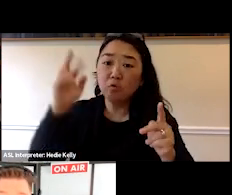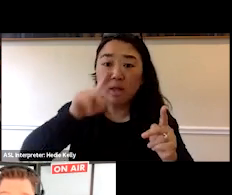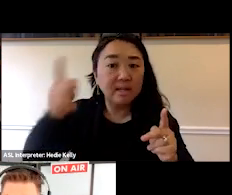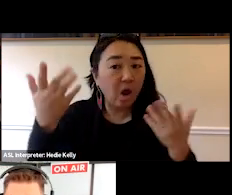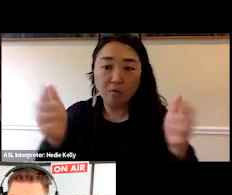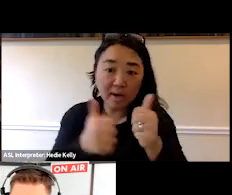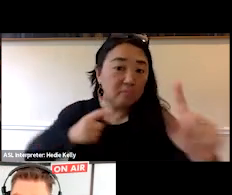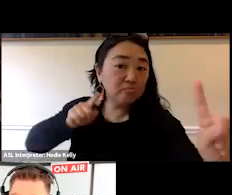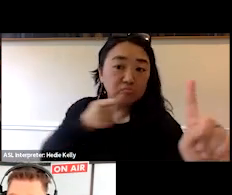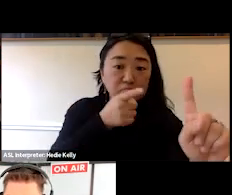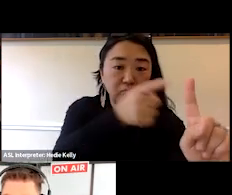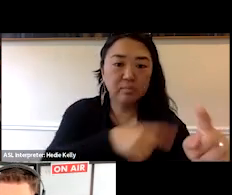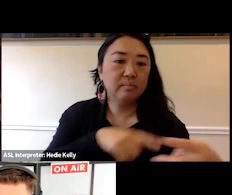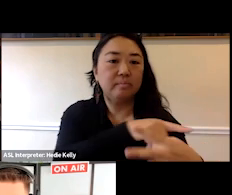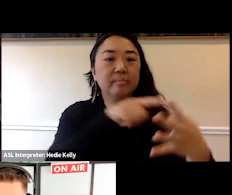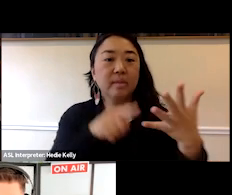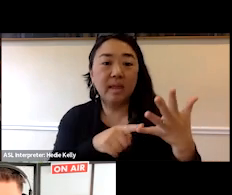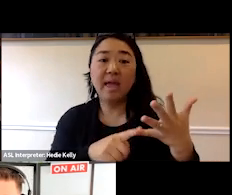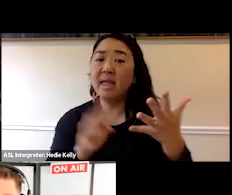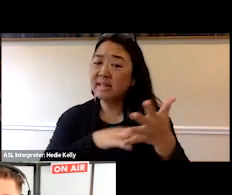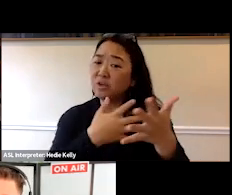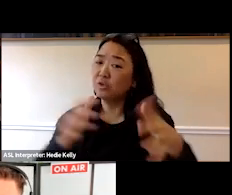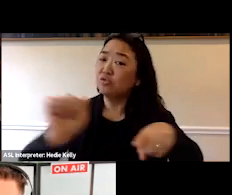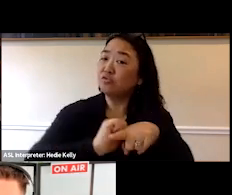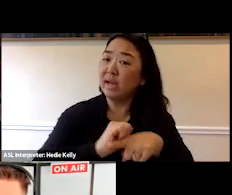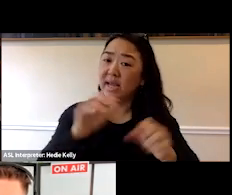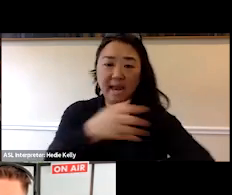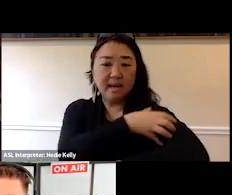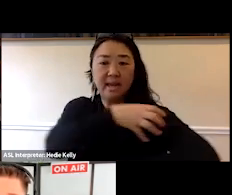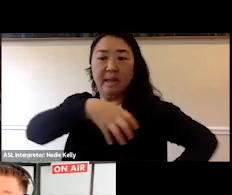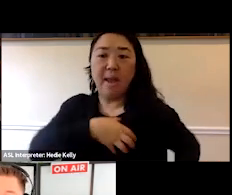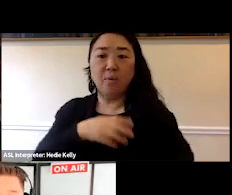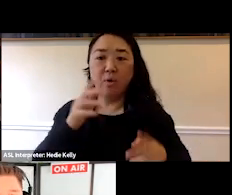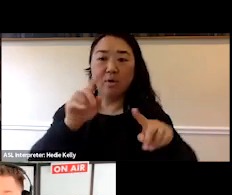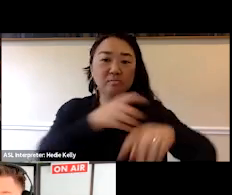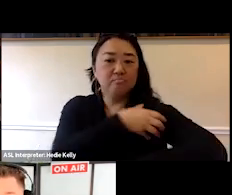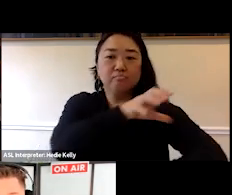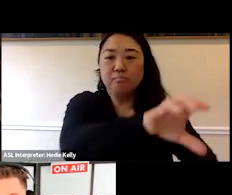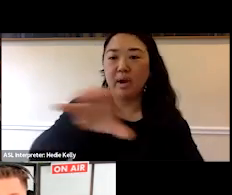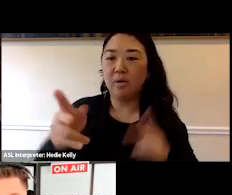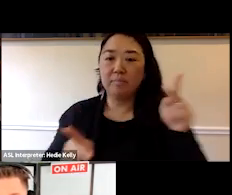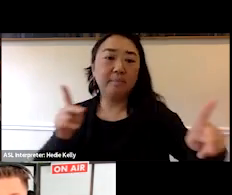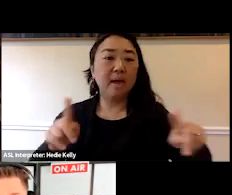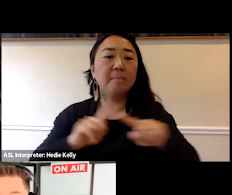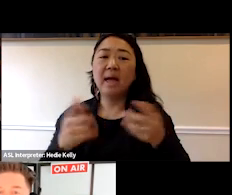Scheduling and training to empower their champions within. But it's that last point that you just mentioned. You don't have to do everything at once.